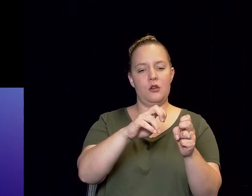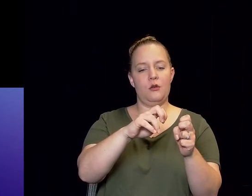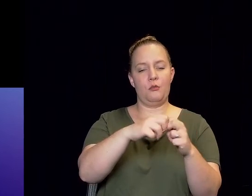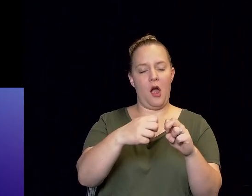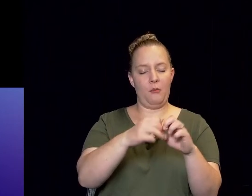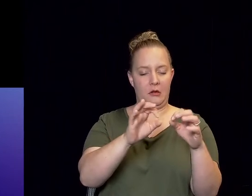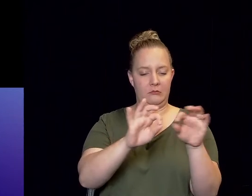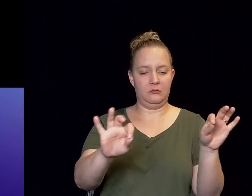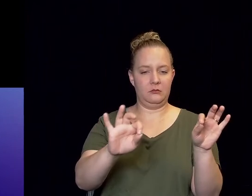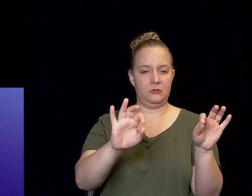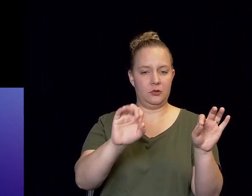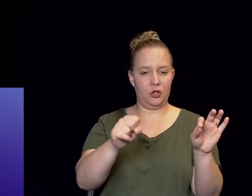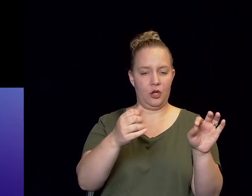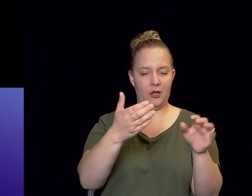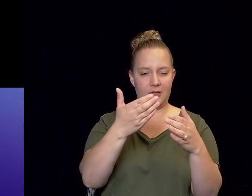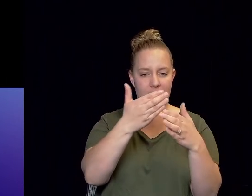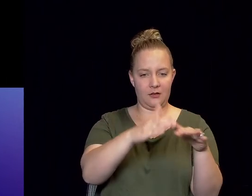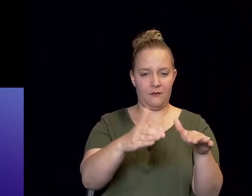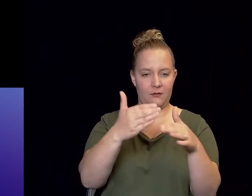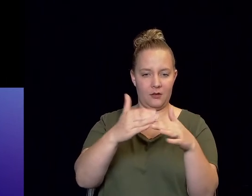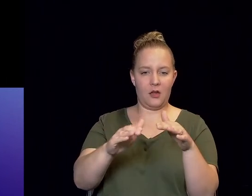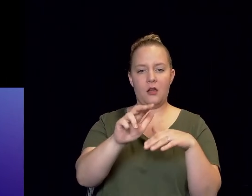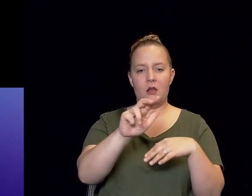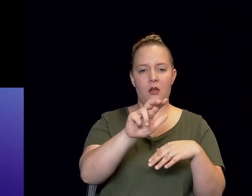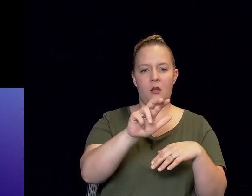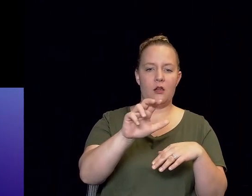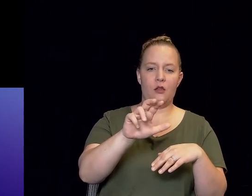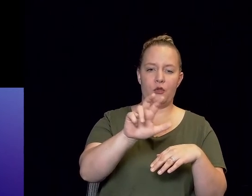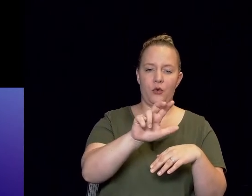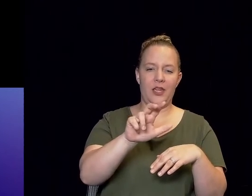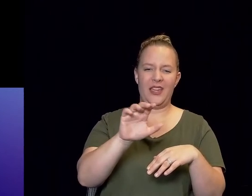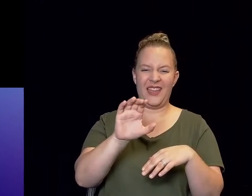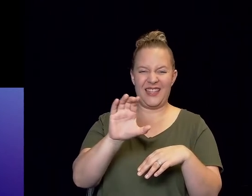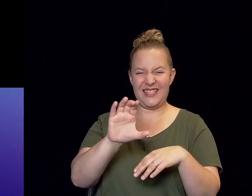split up that 3 and that c with a multiplication sign. So, I'm actually going to rewrite that just